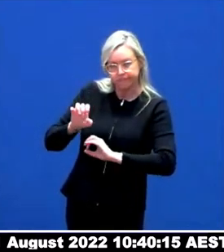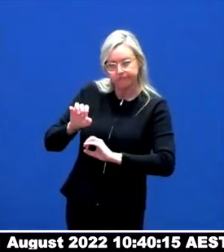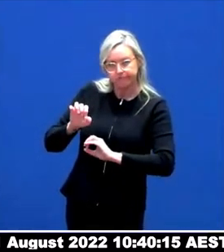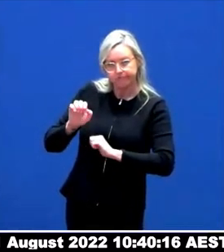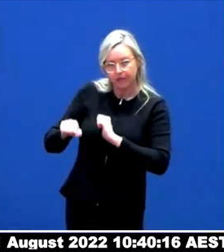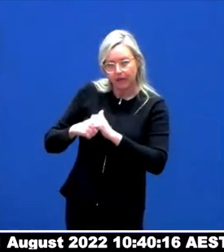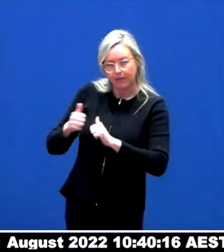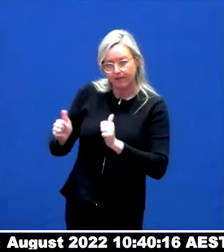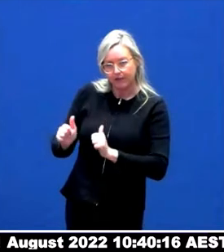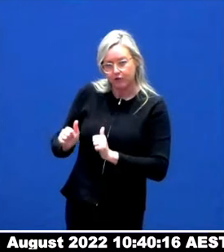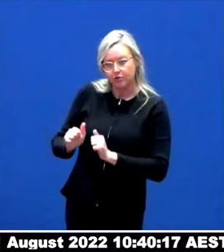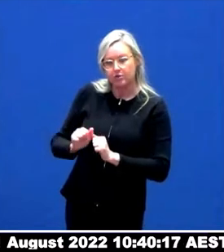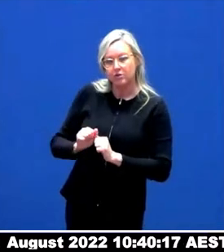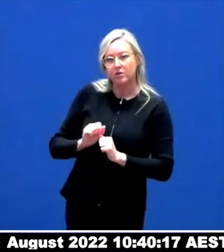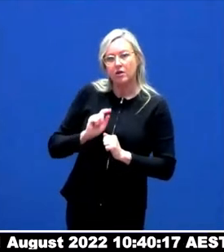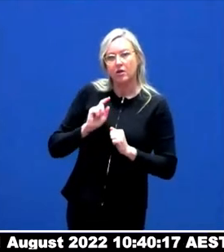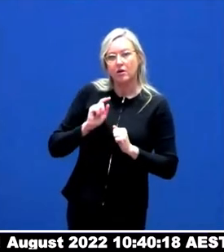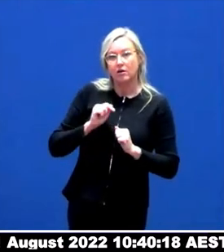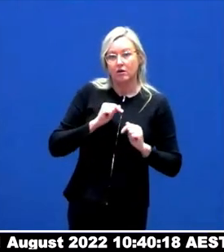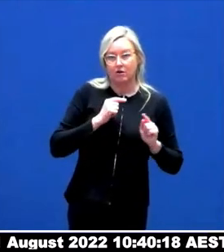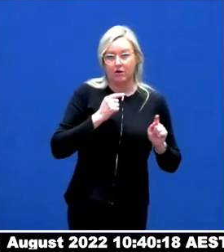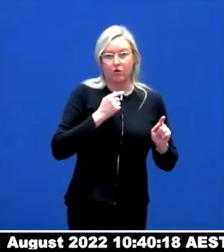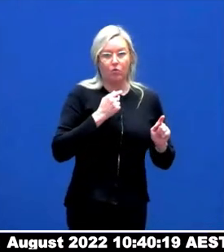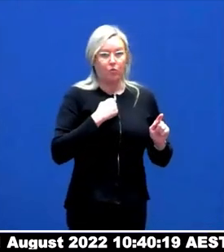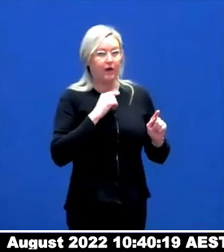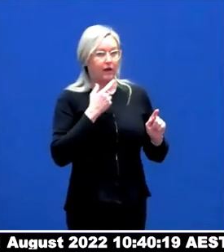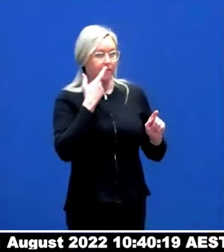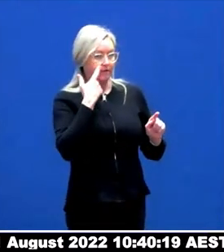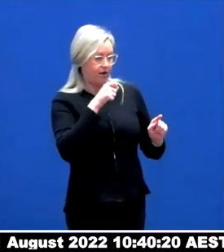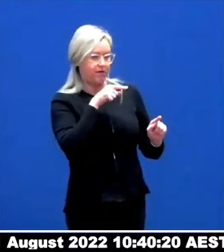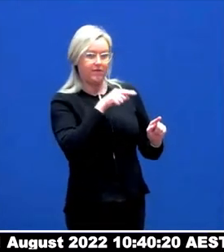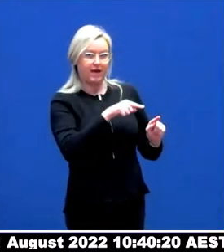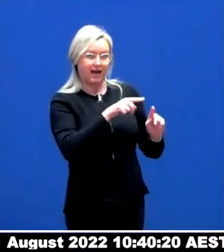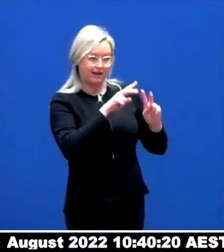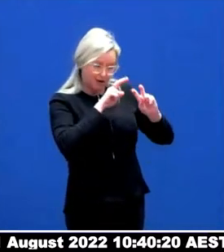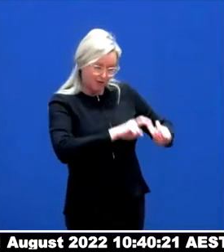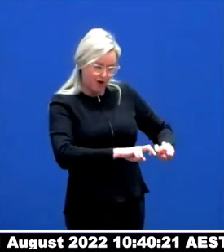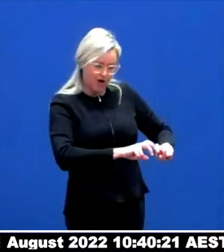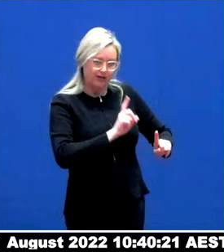the - we've seen the outcome of that Inquiry was to identify real risks for people with